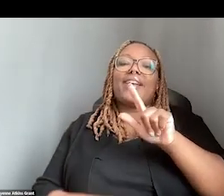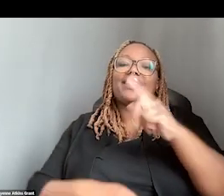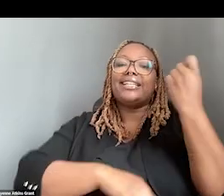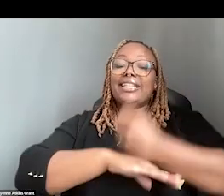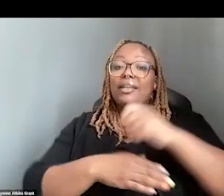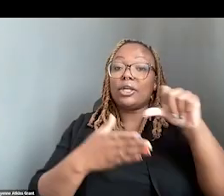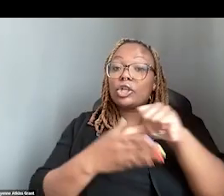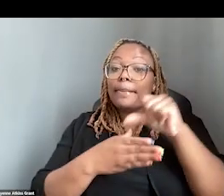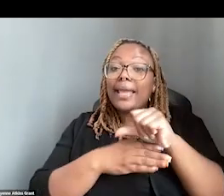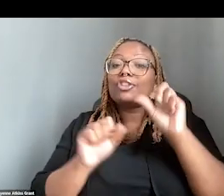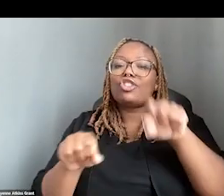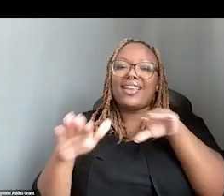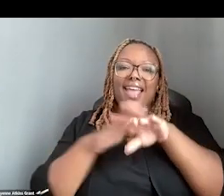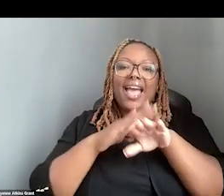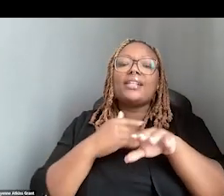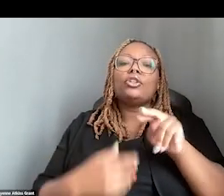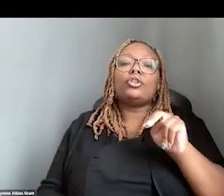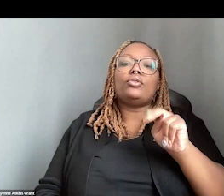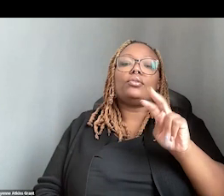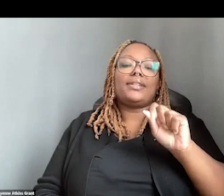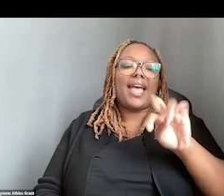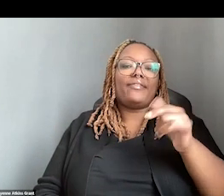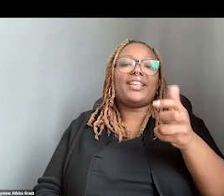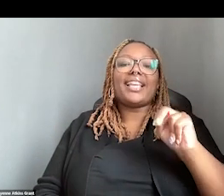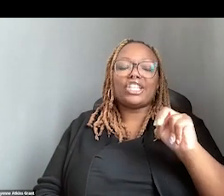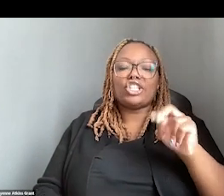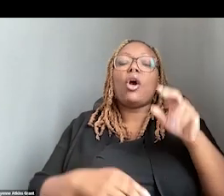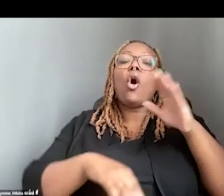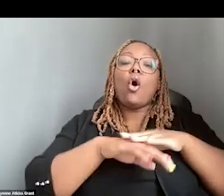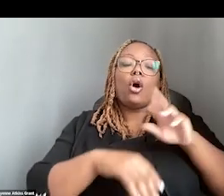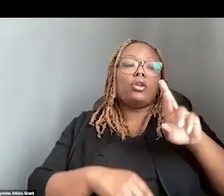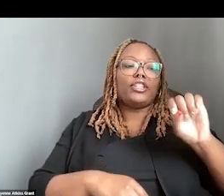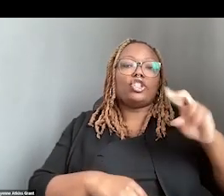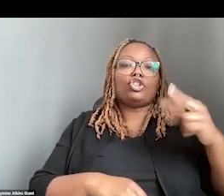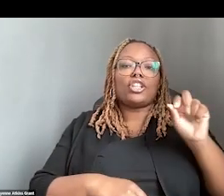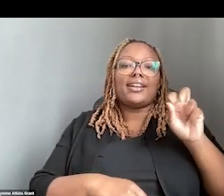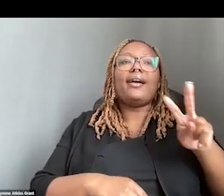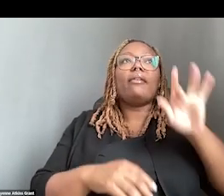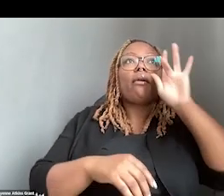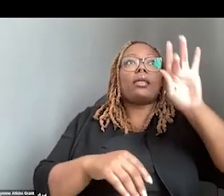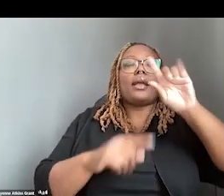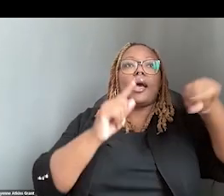You can access this through navigation if you go to Research.gov and go to the About Proposal Submission.